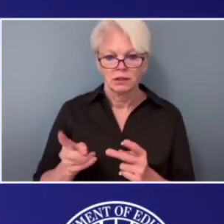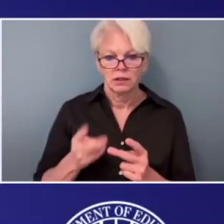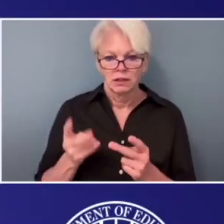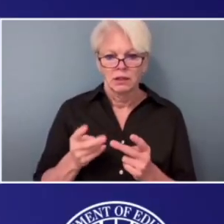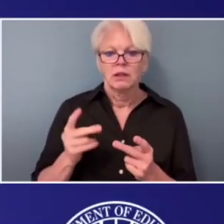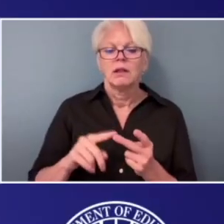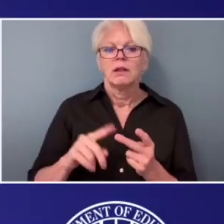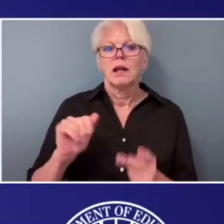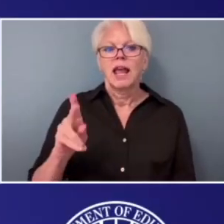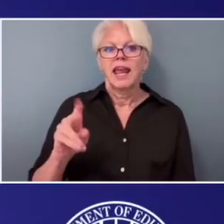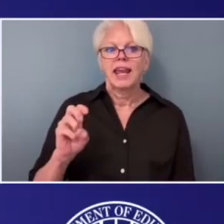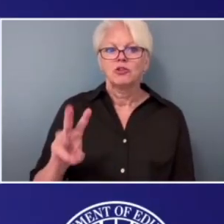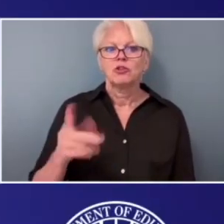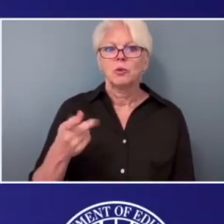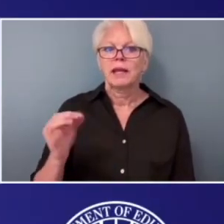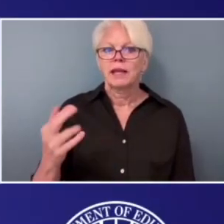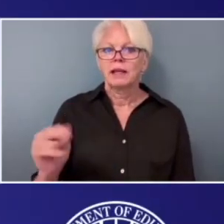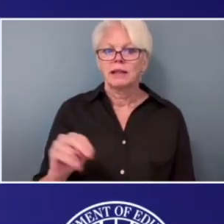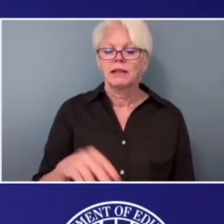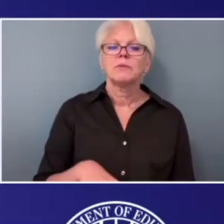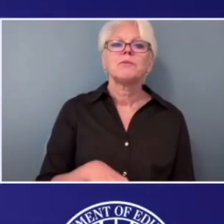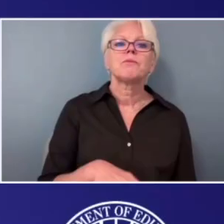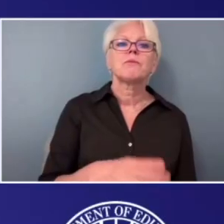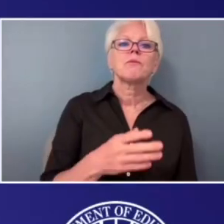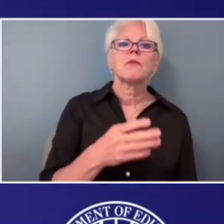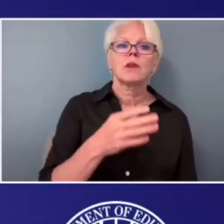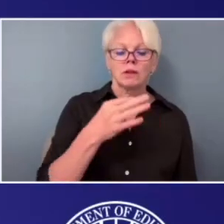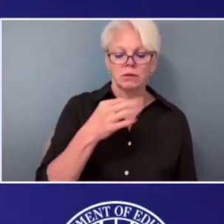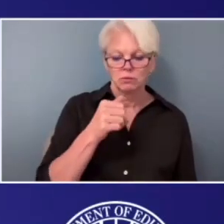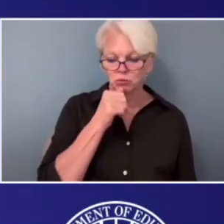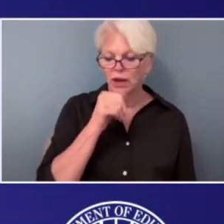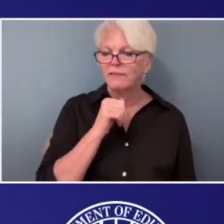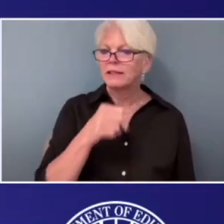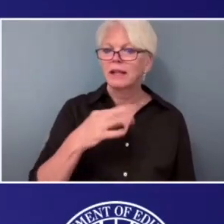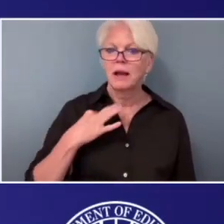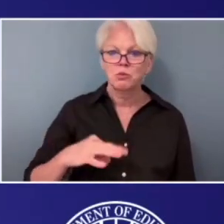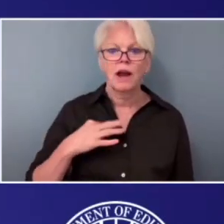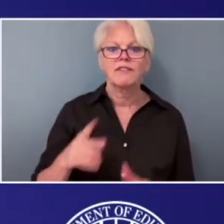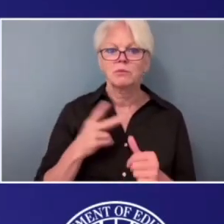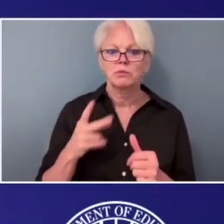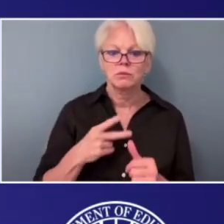Private nonprofit institutions, primary? Jenna Colvin, present.